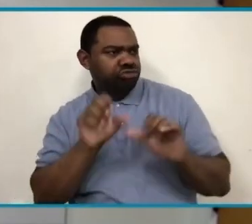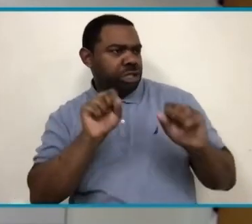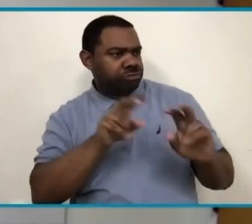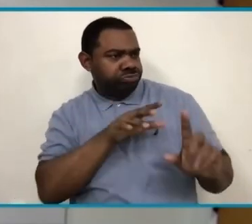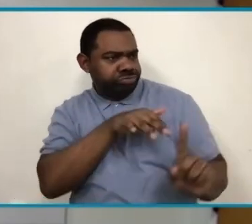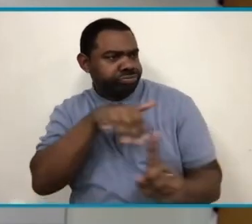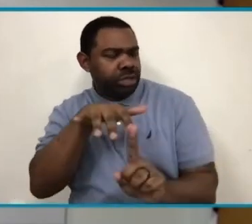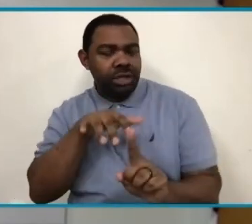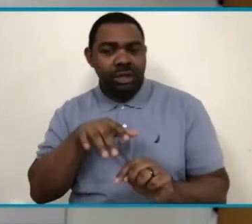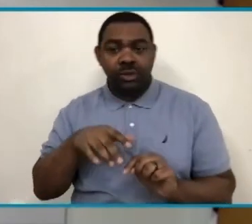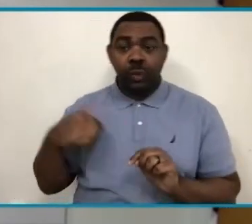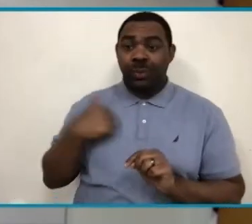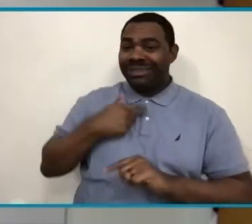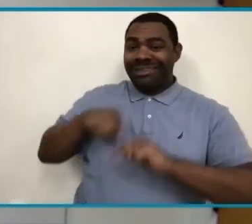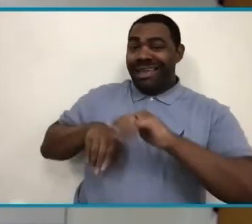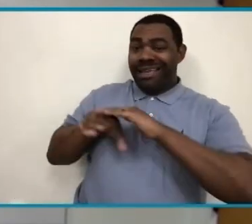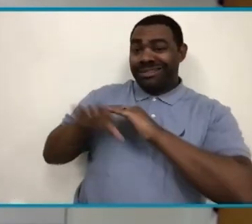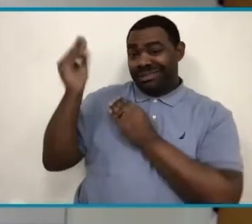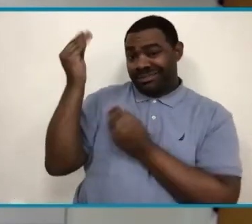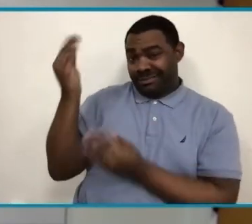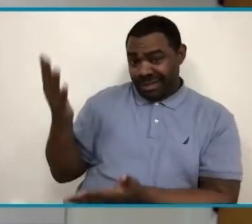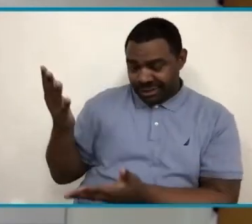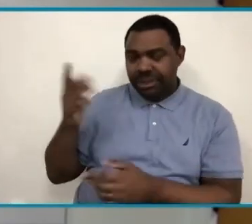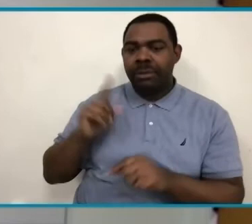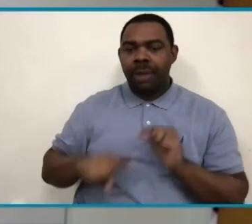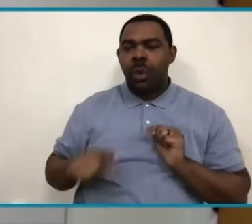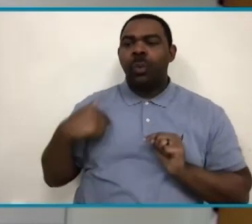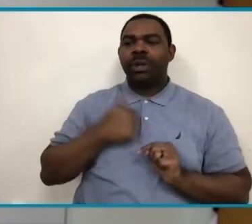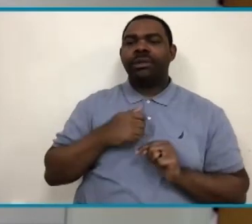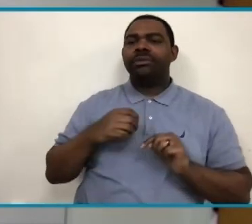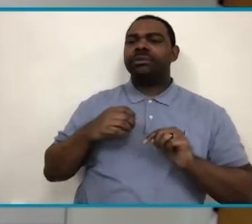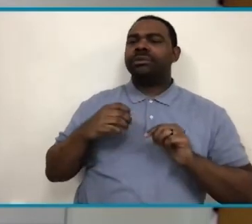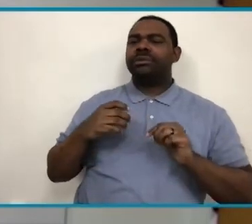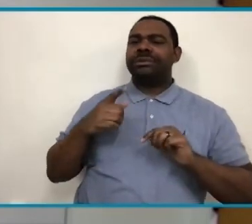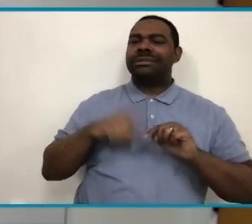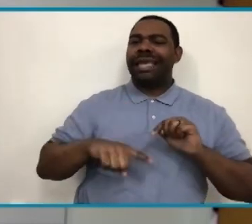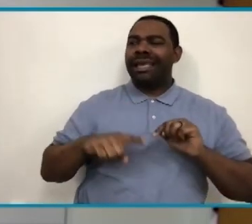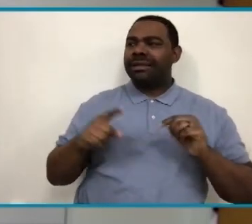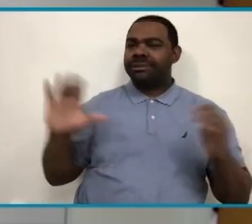against our typical methods for heart rate variability measurement, but we will record